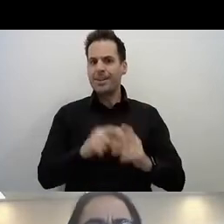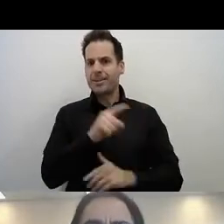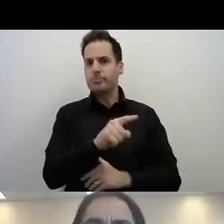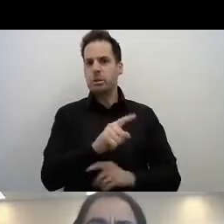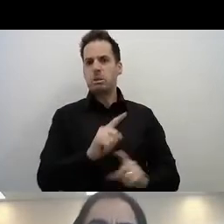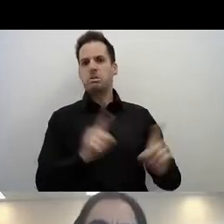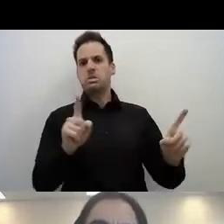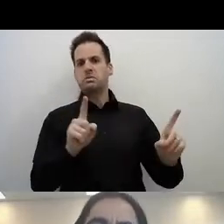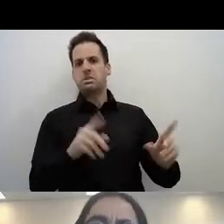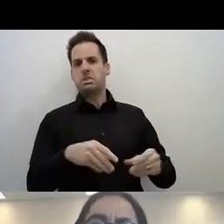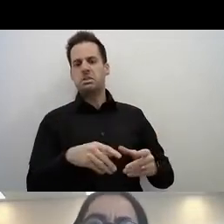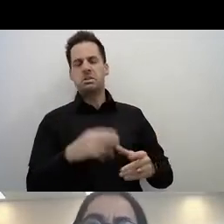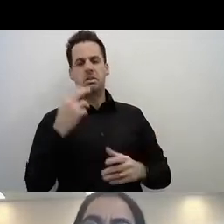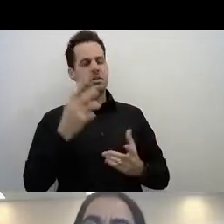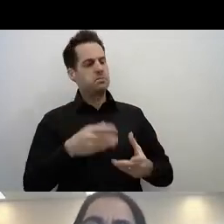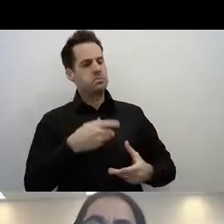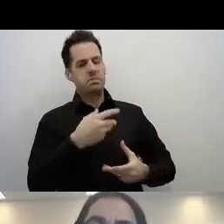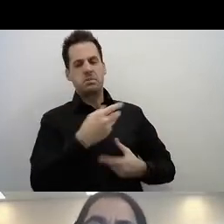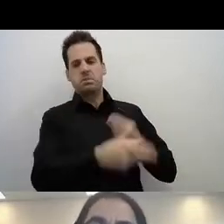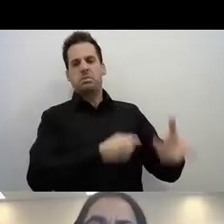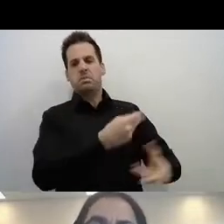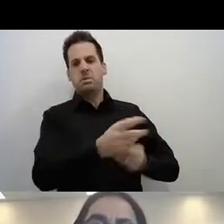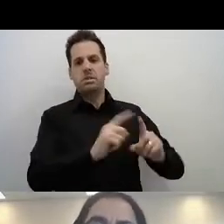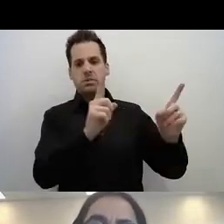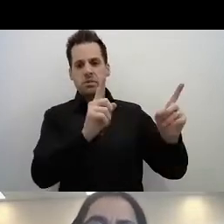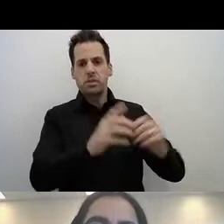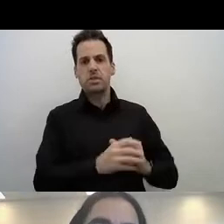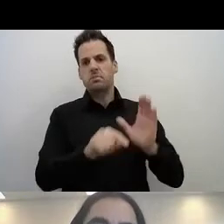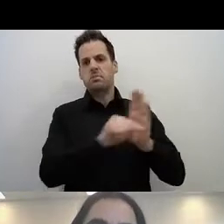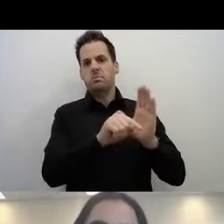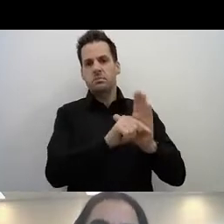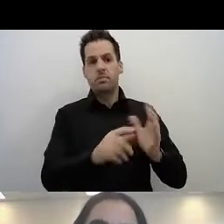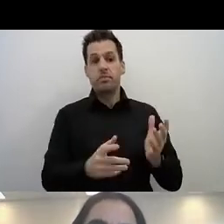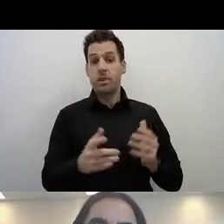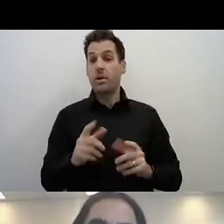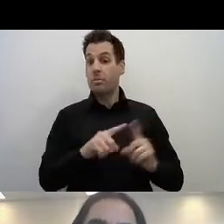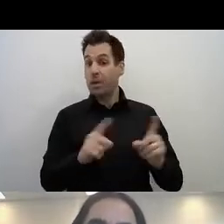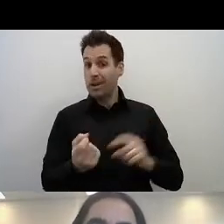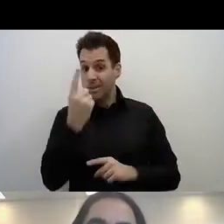are not accommodated where those needs relate to what we call protected characteristics or grounds